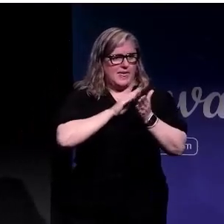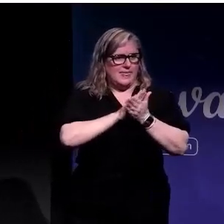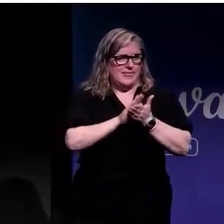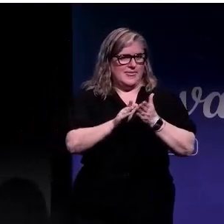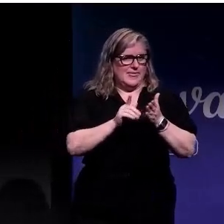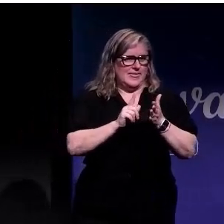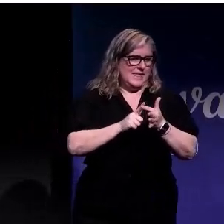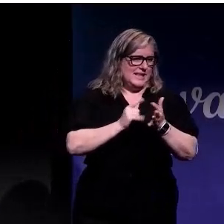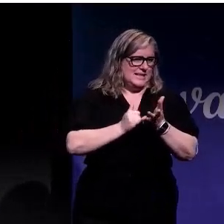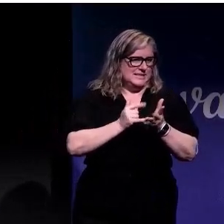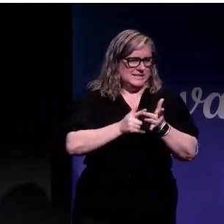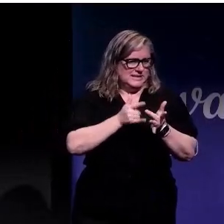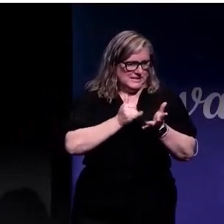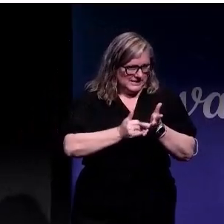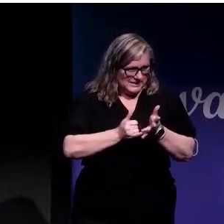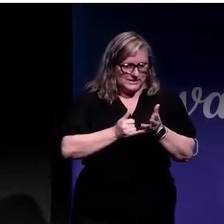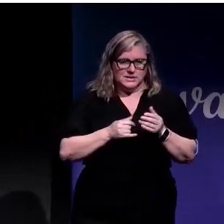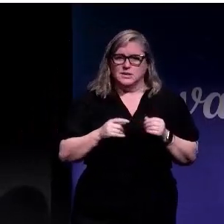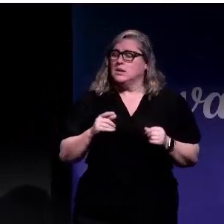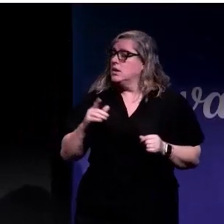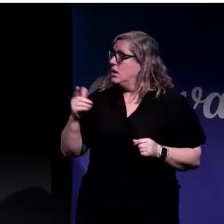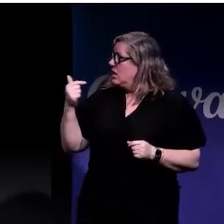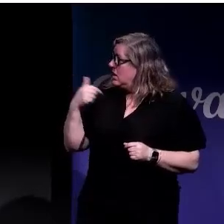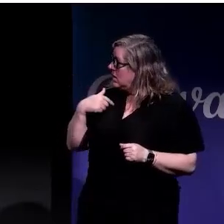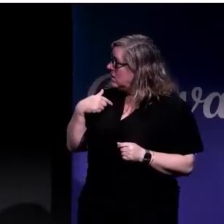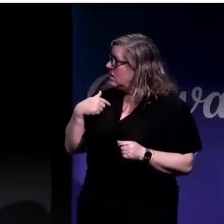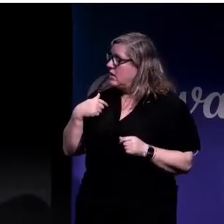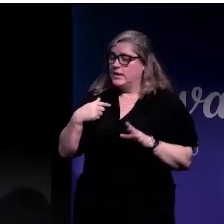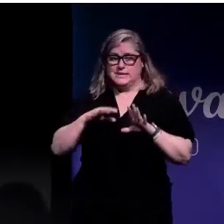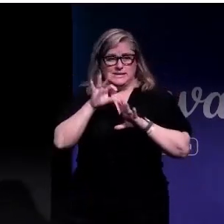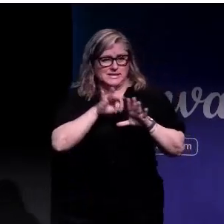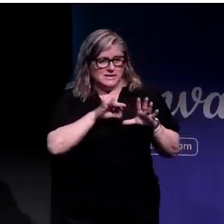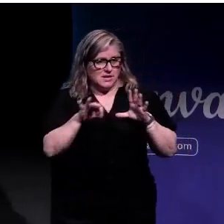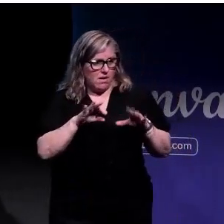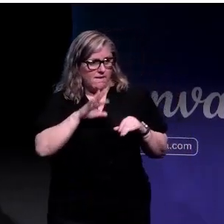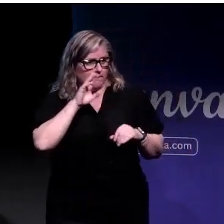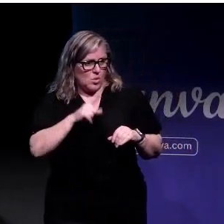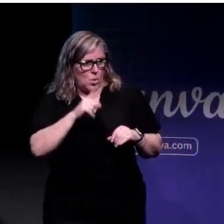I'm looking at, um, designing for people with AOD challenges.